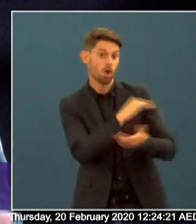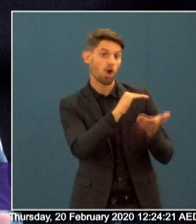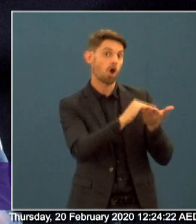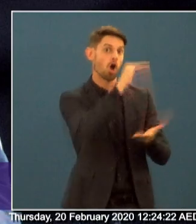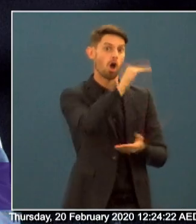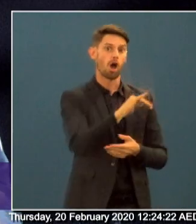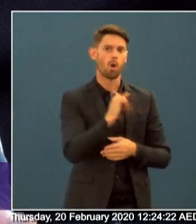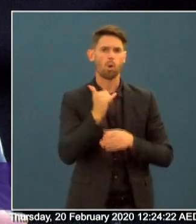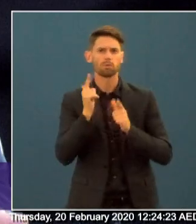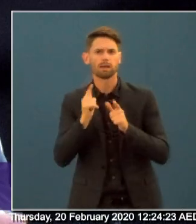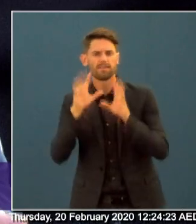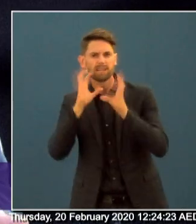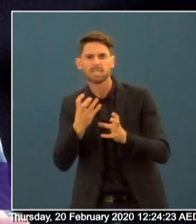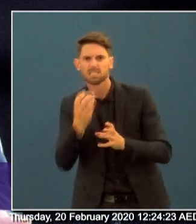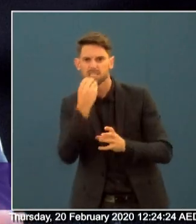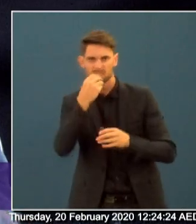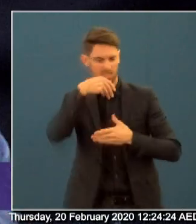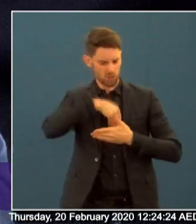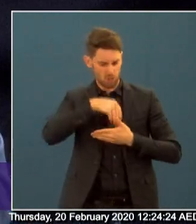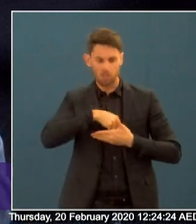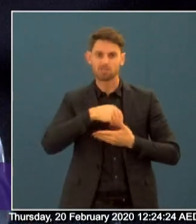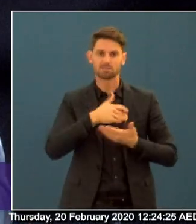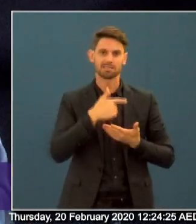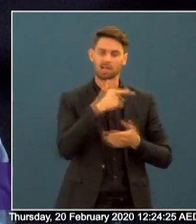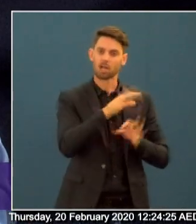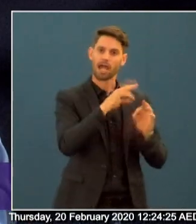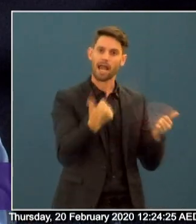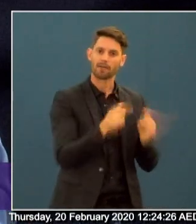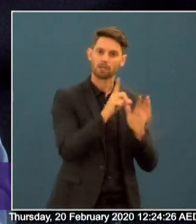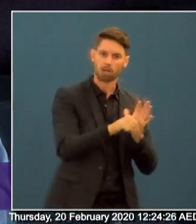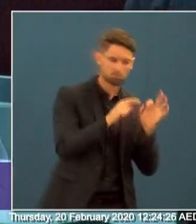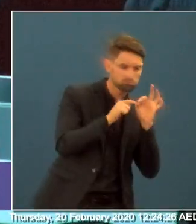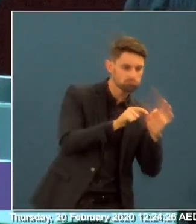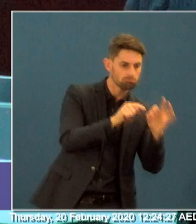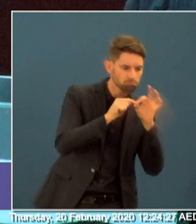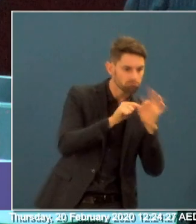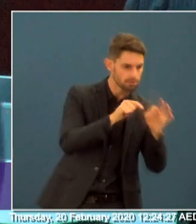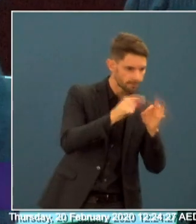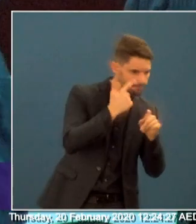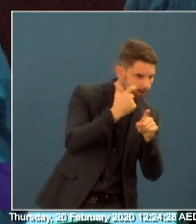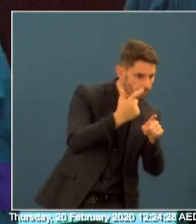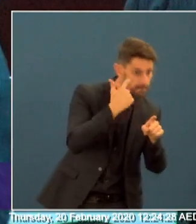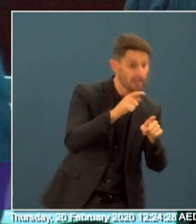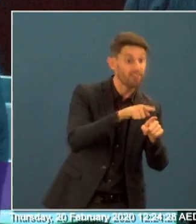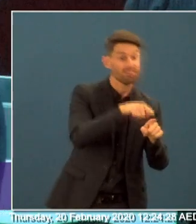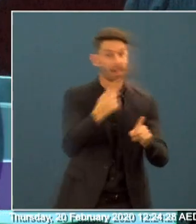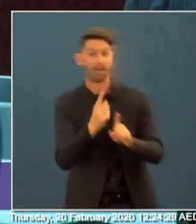to a greater extent in the groups compared with the general population. Some of these things are really basic things, aren't they?